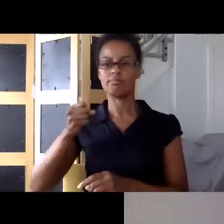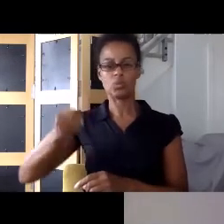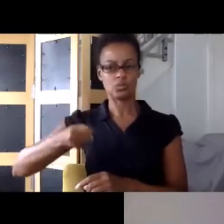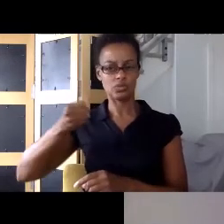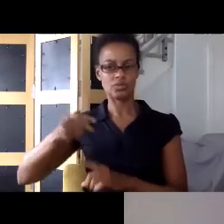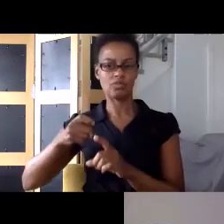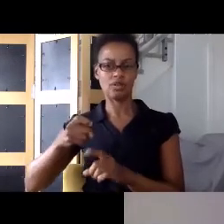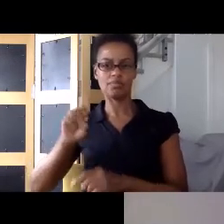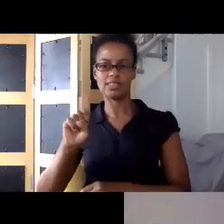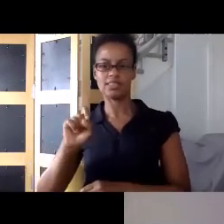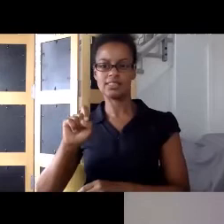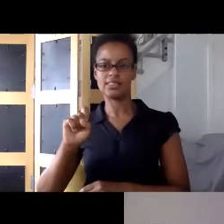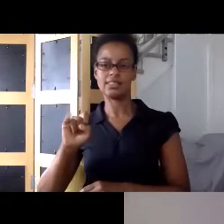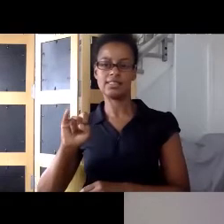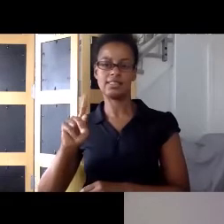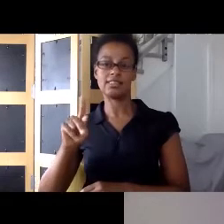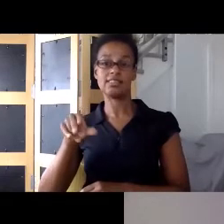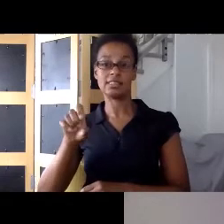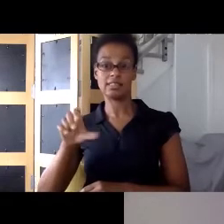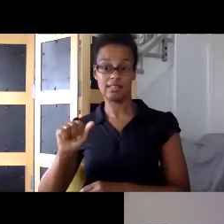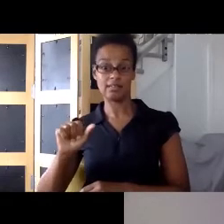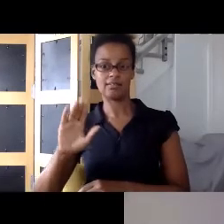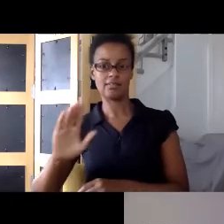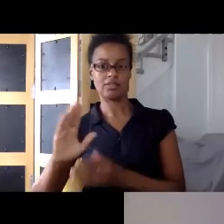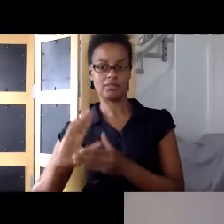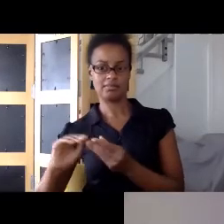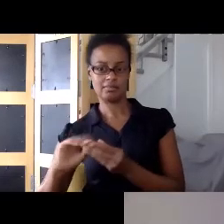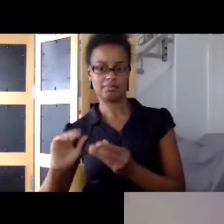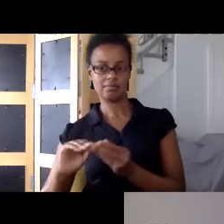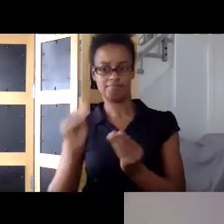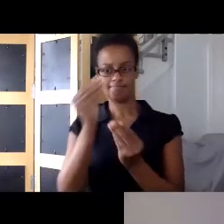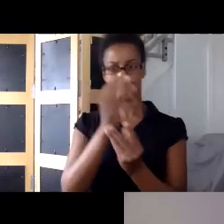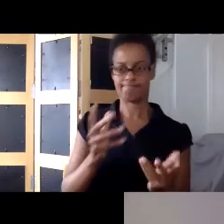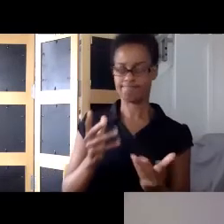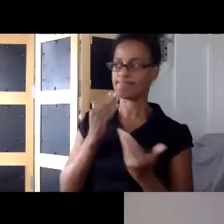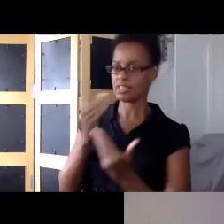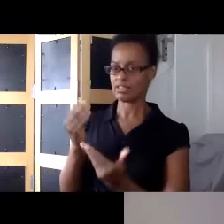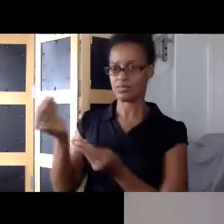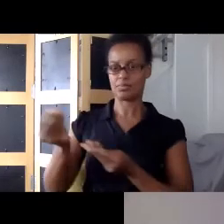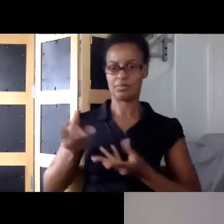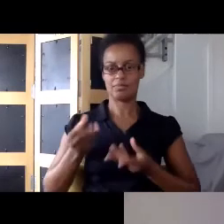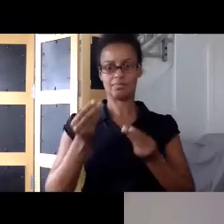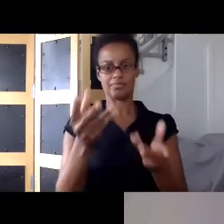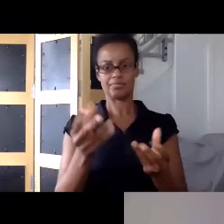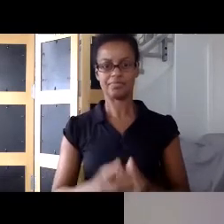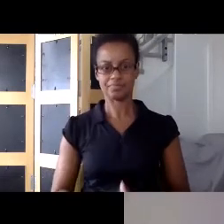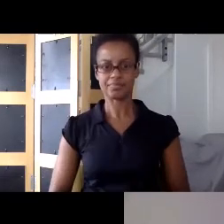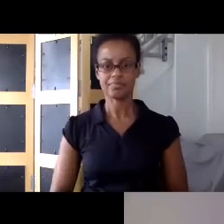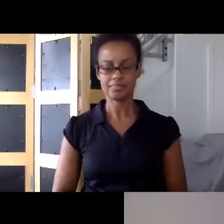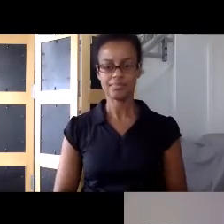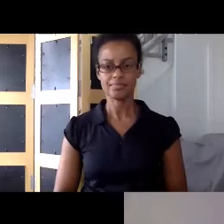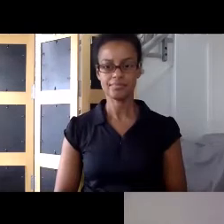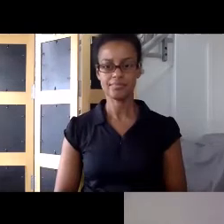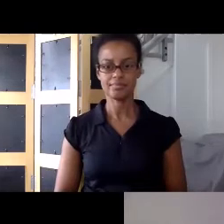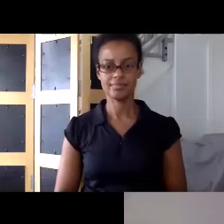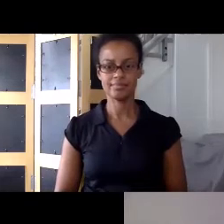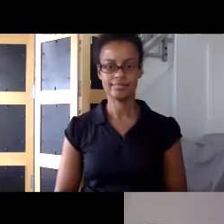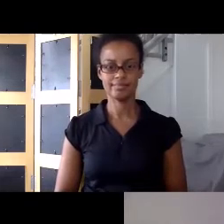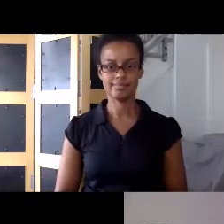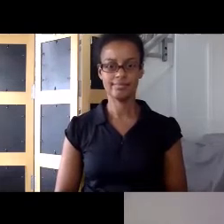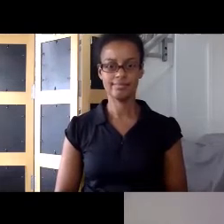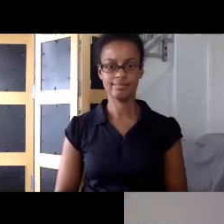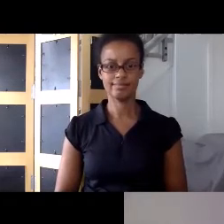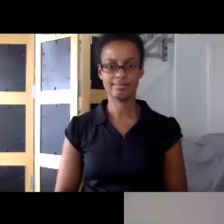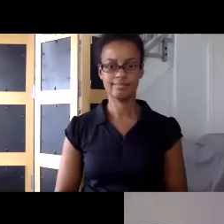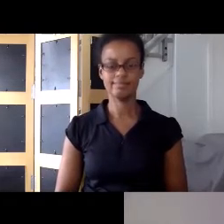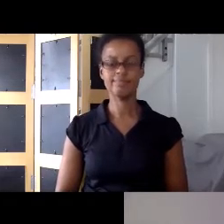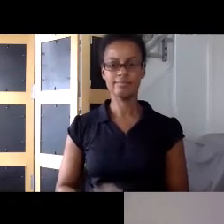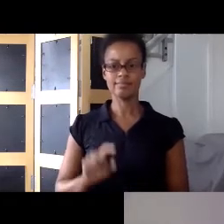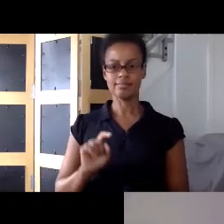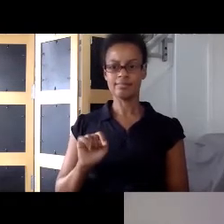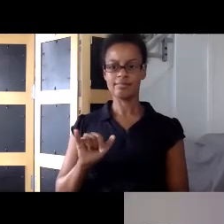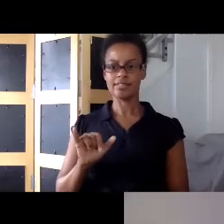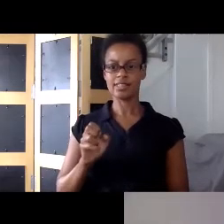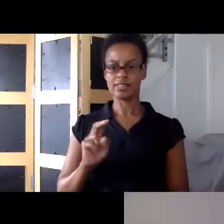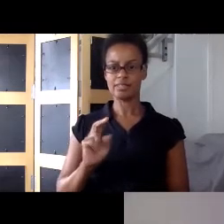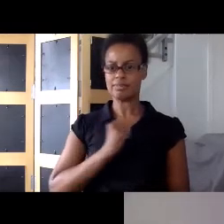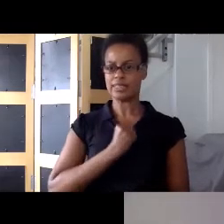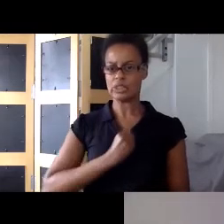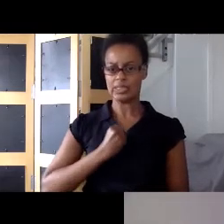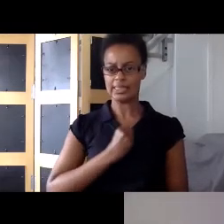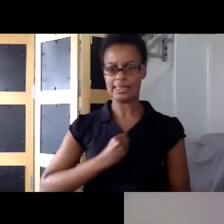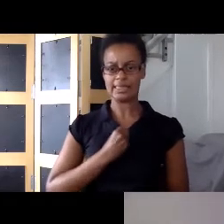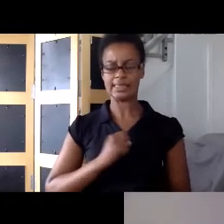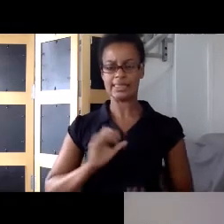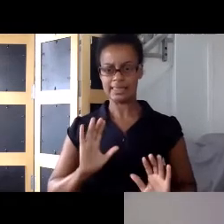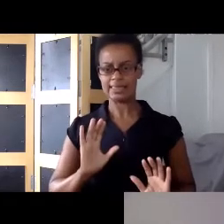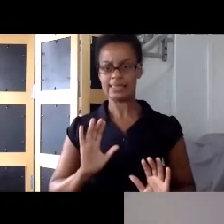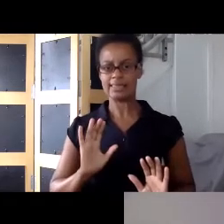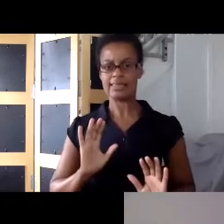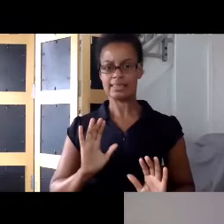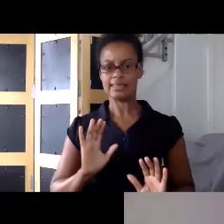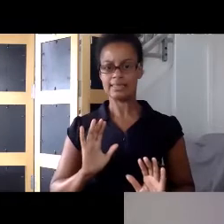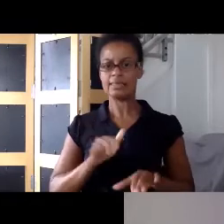I'm sorry but I'm just, it’s decided to be a little bit slow with the Google Drive